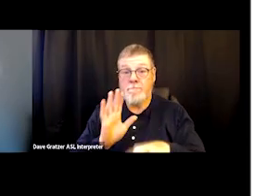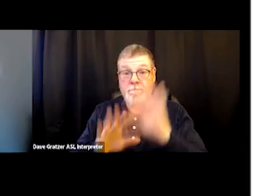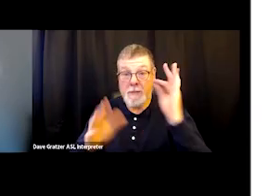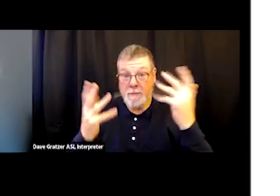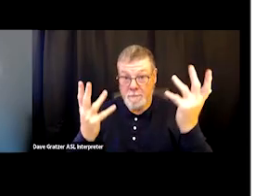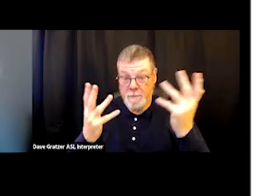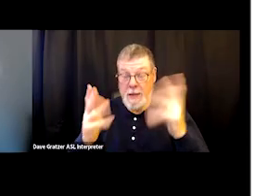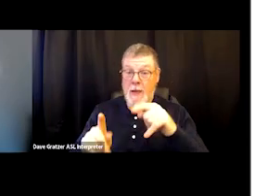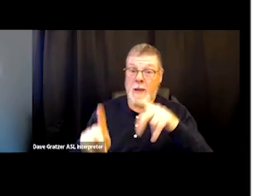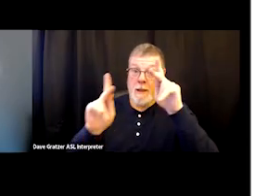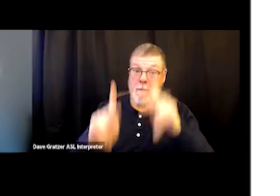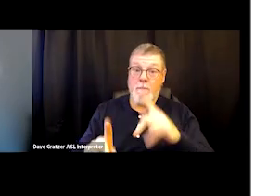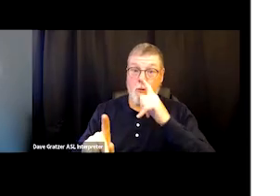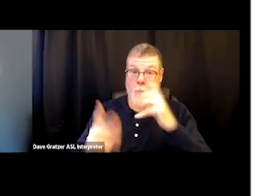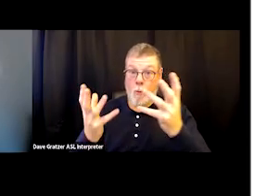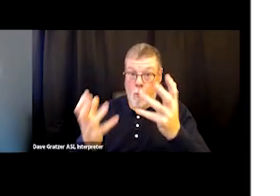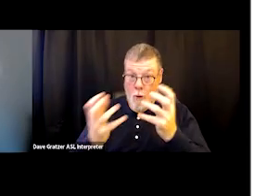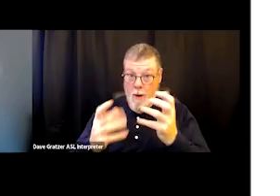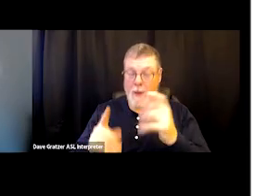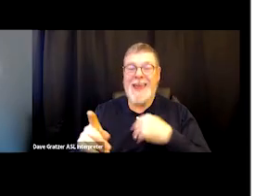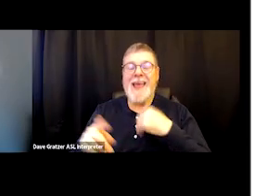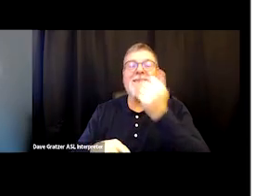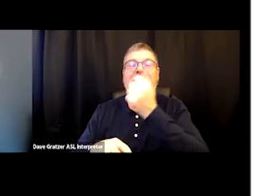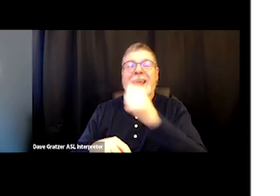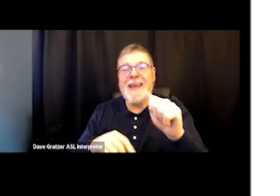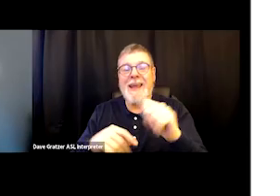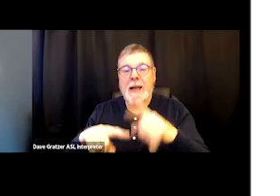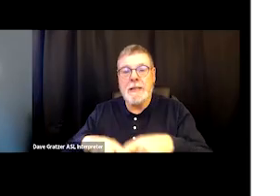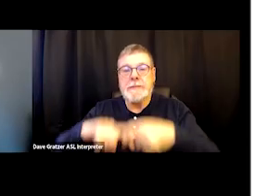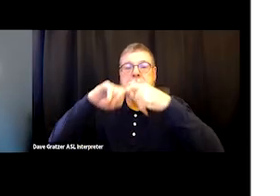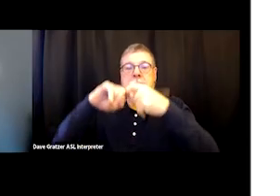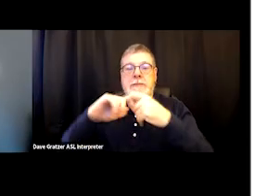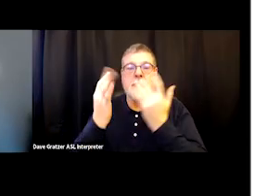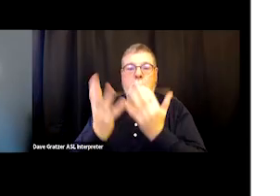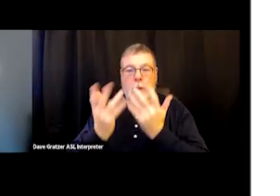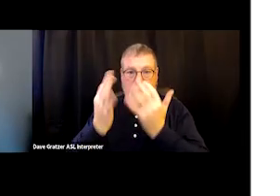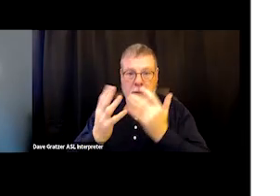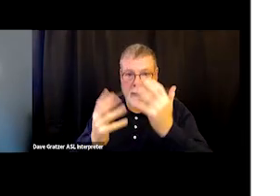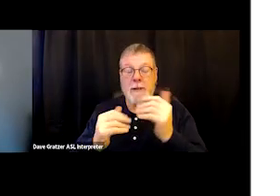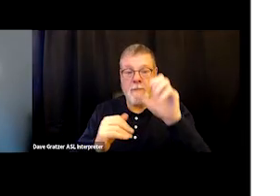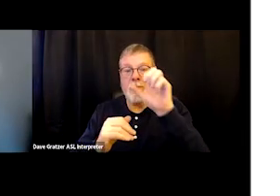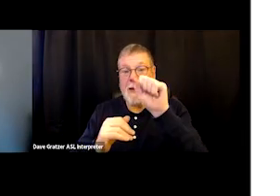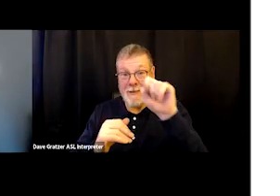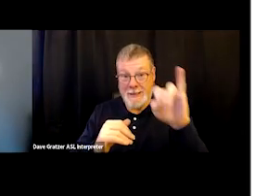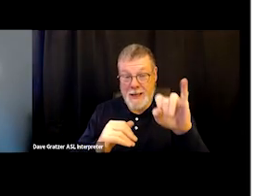helping with an application has a pending SSI and/or SSDI application at Social Security.